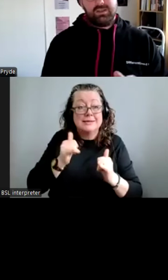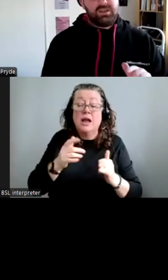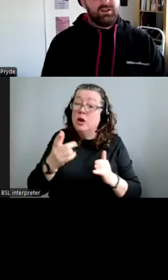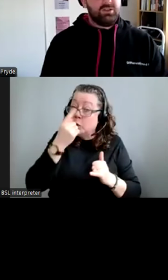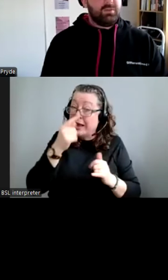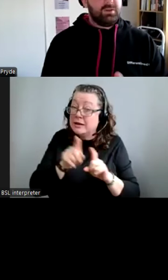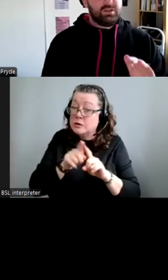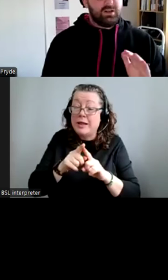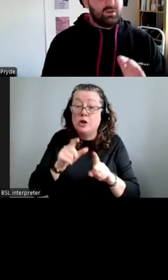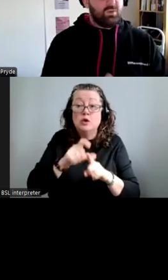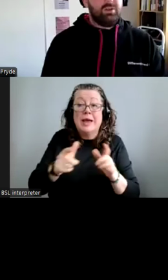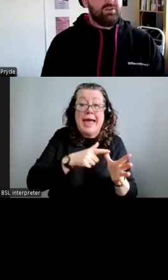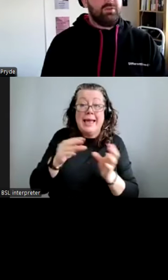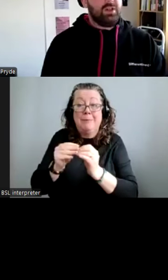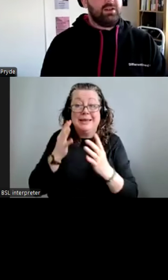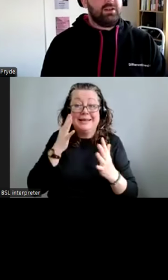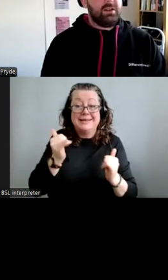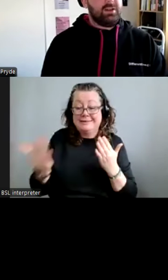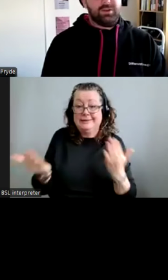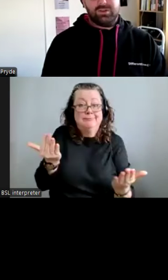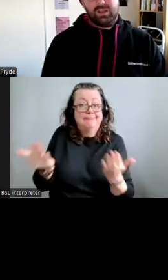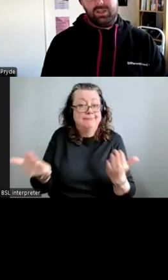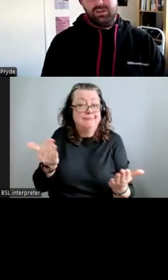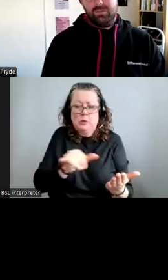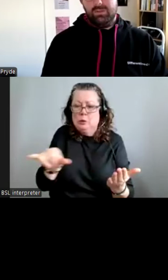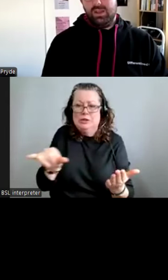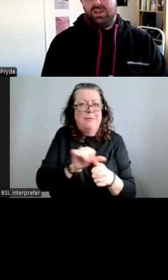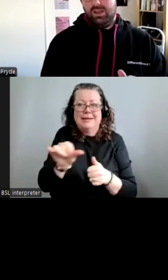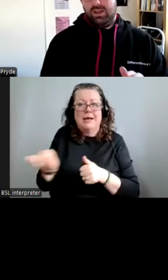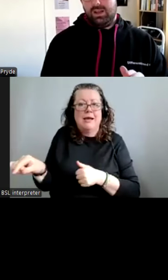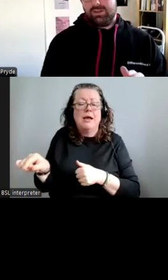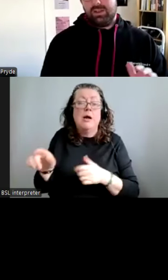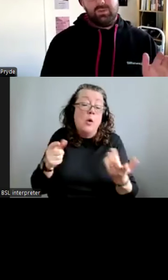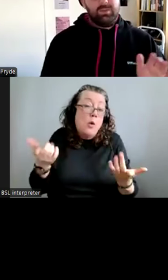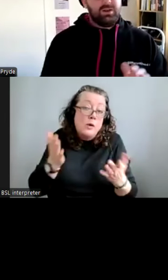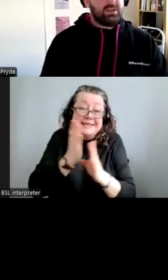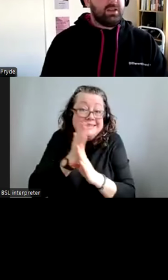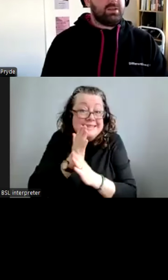Secret Shoppers are a wonderful thing, and I very much recommend them. Also attend webinars like this,